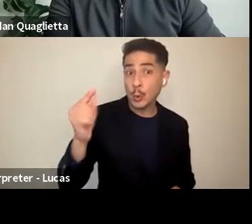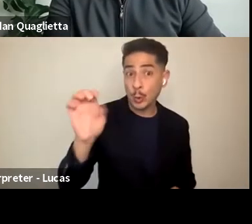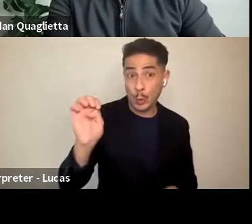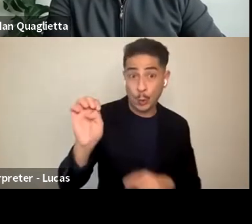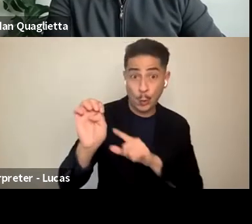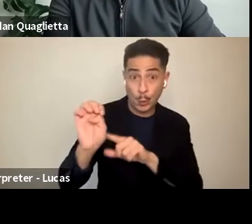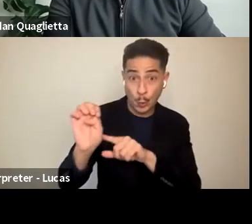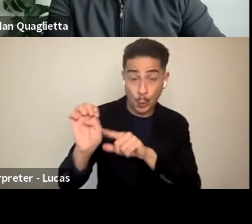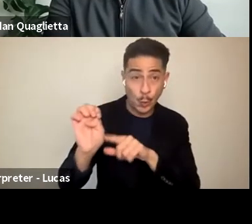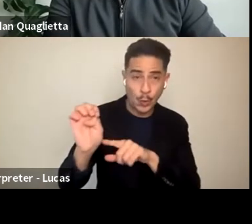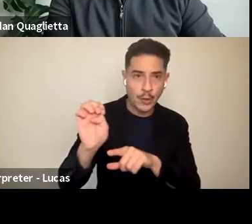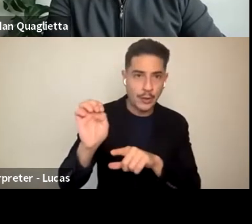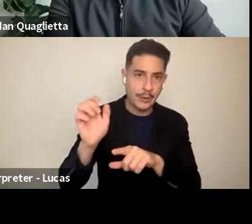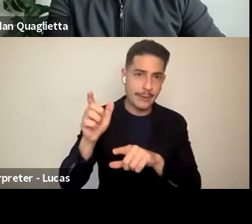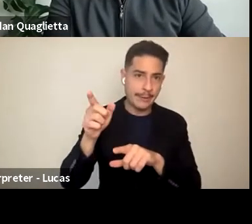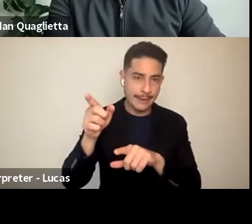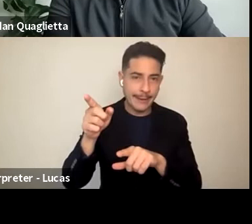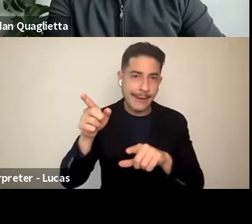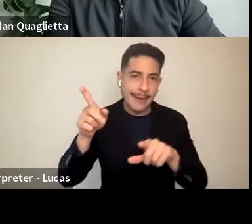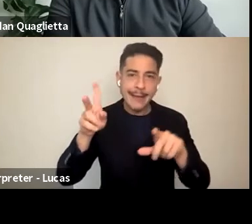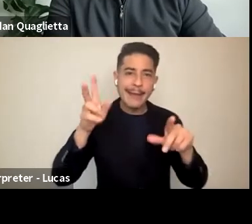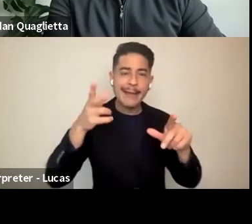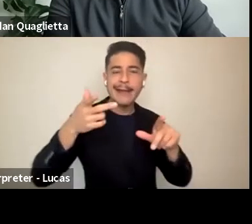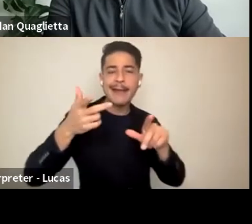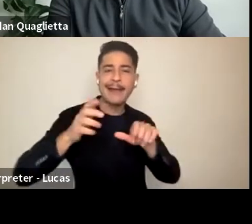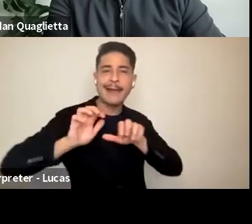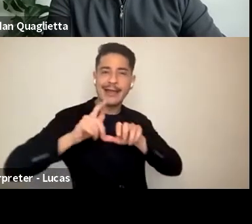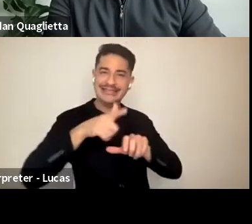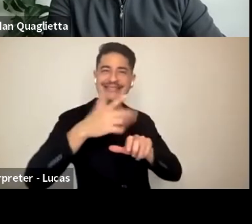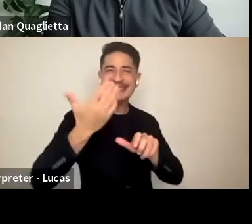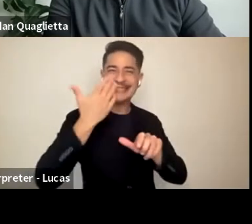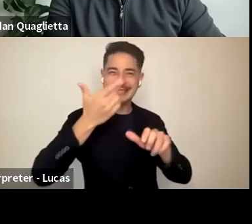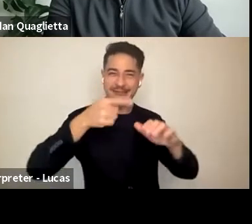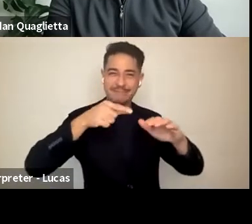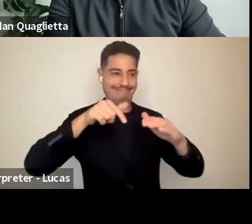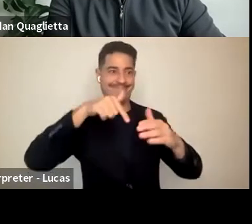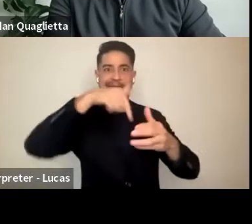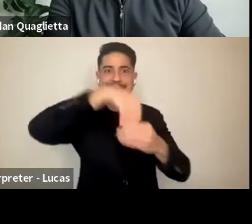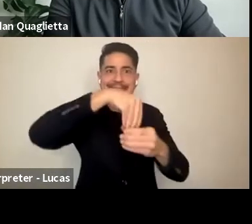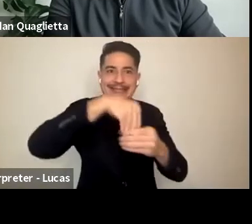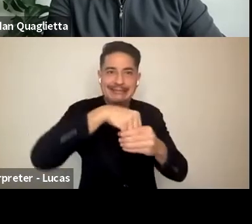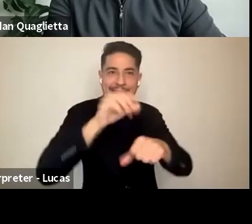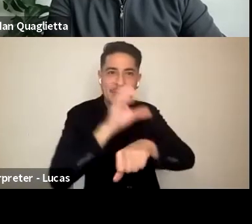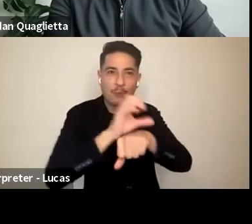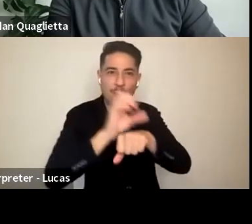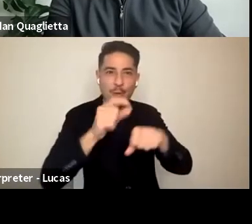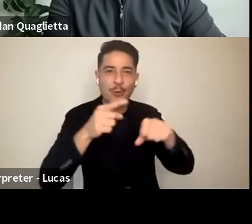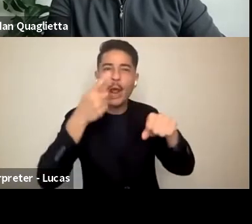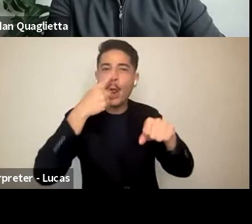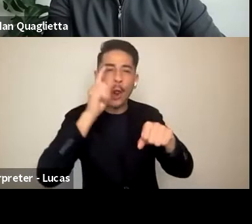It doesn't have eyes and ears. It's just going through and crawling the web and looking for signals, tagging and structures and things like that.